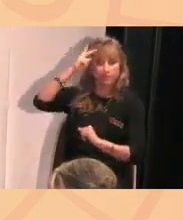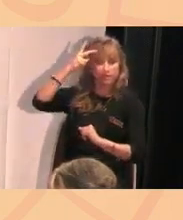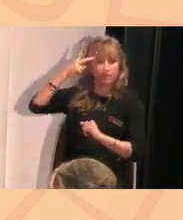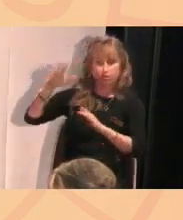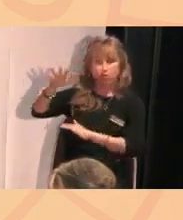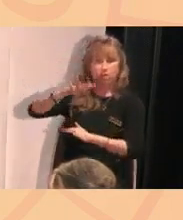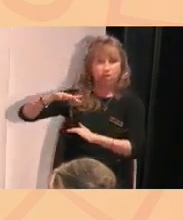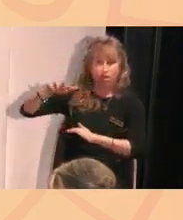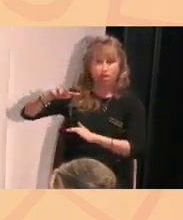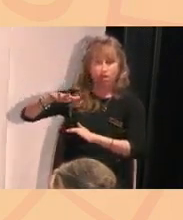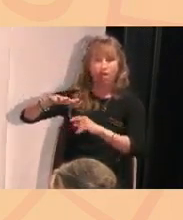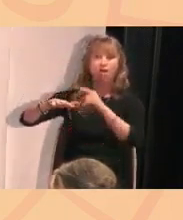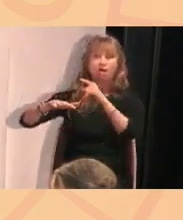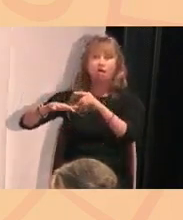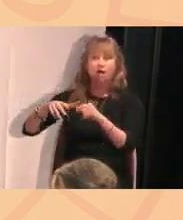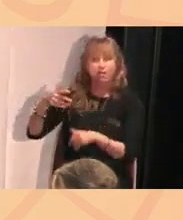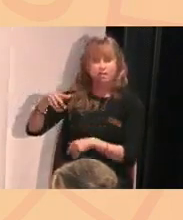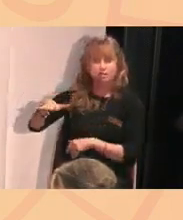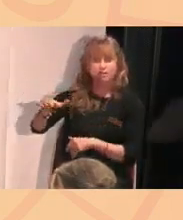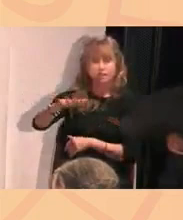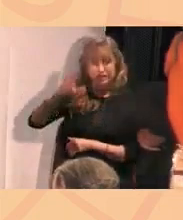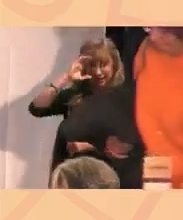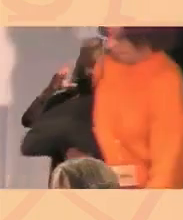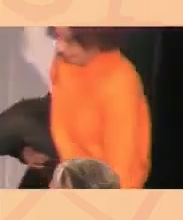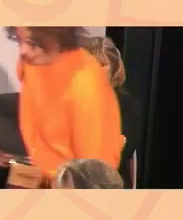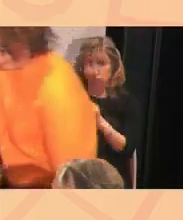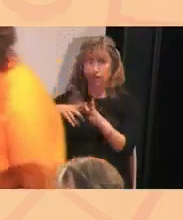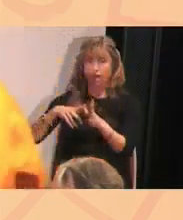were doing a show and sending it to a place that was